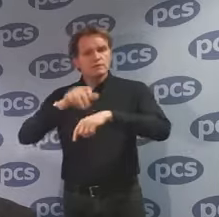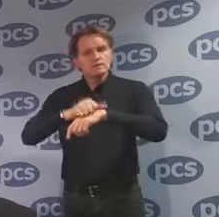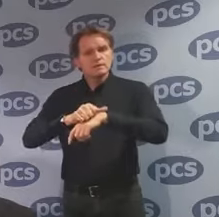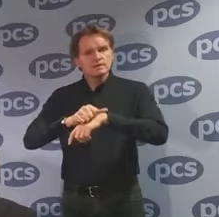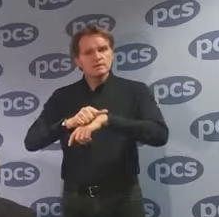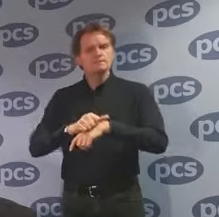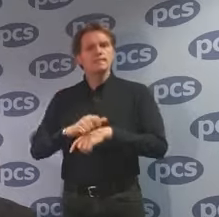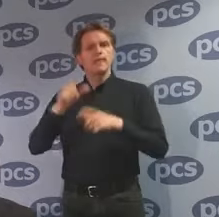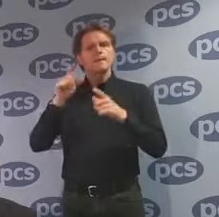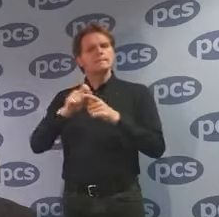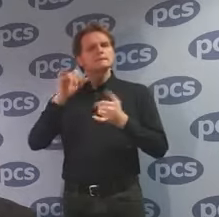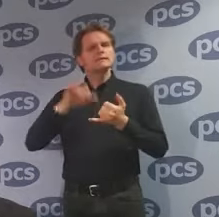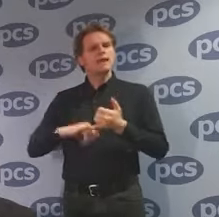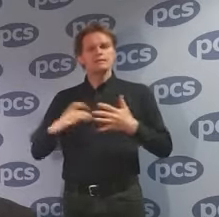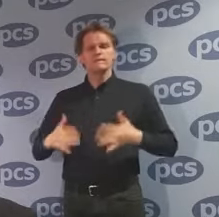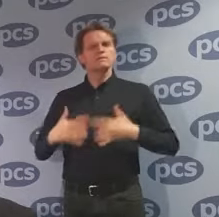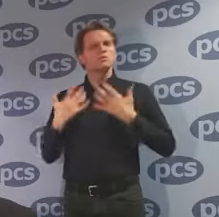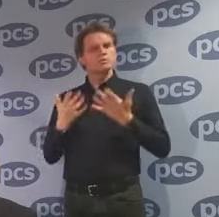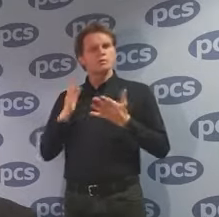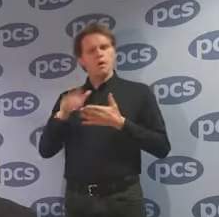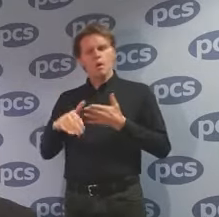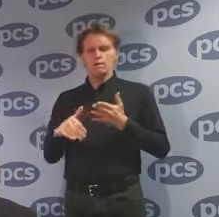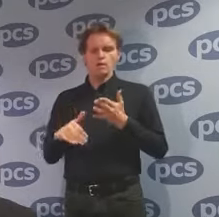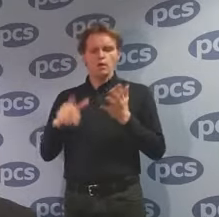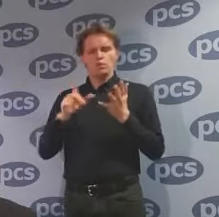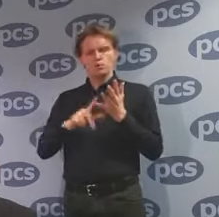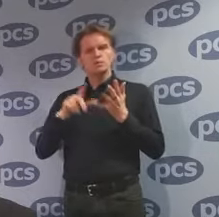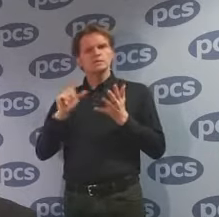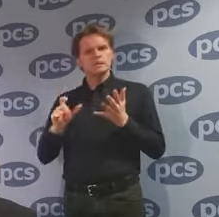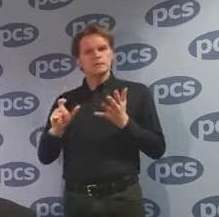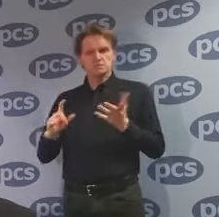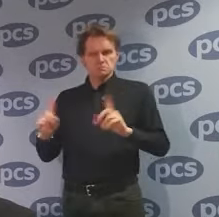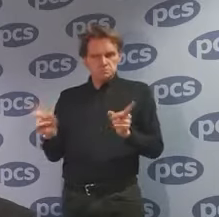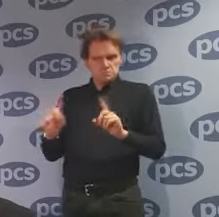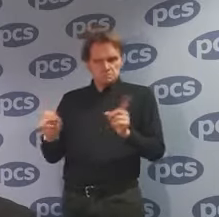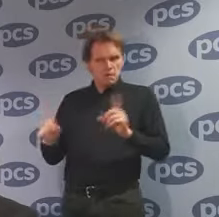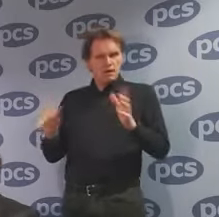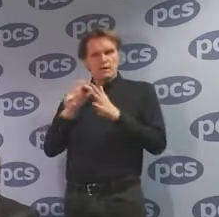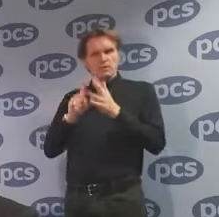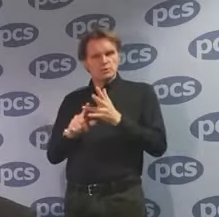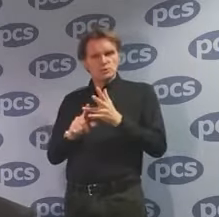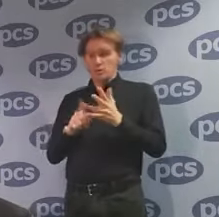what can we do in order to show that that policy isn't working? Well obviously